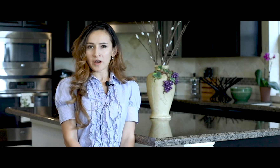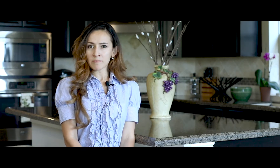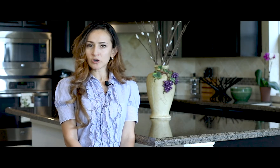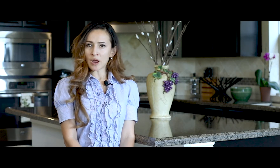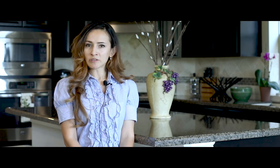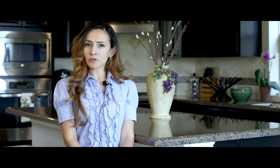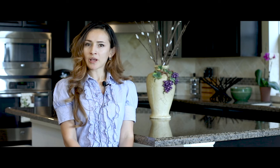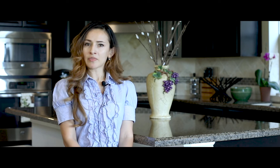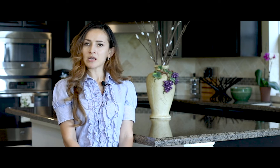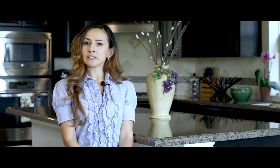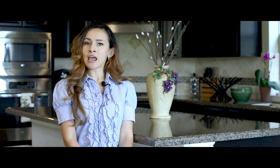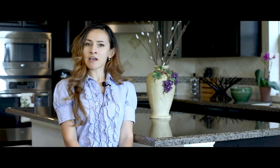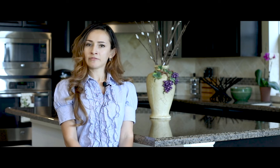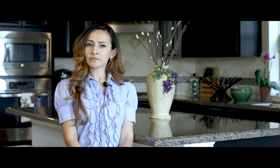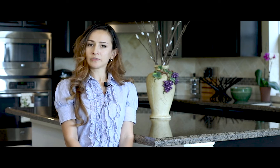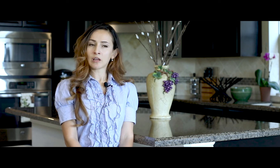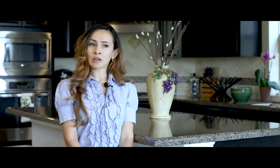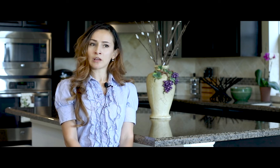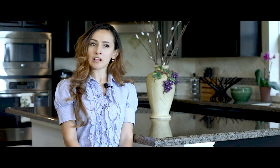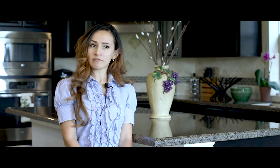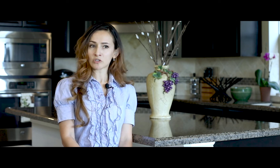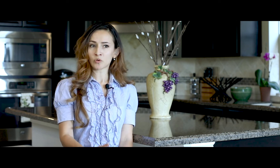When I'm surrounded with deaf individuals,